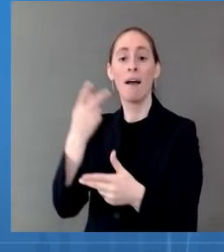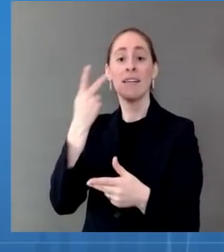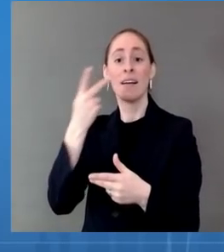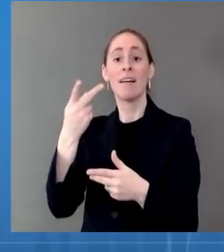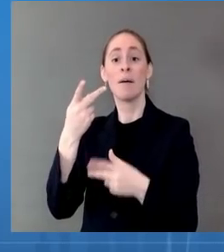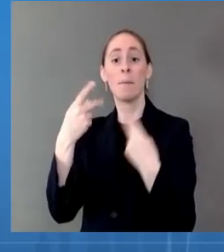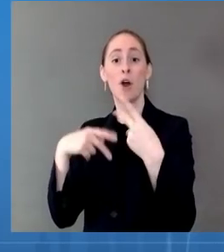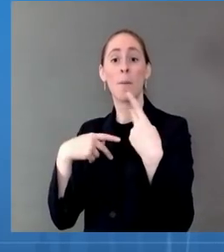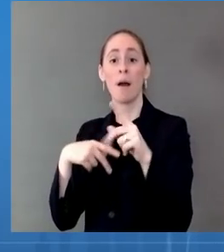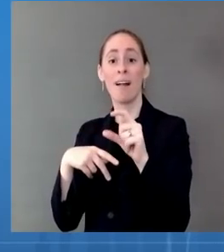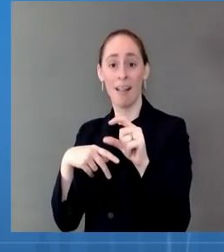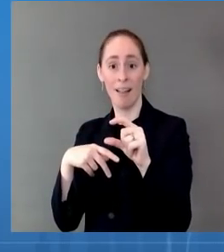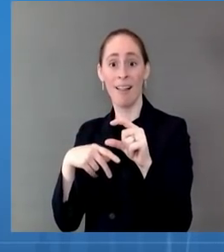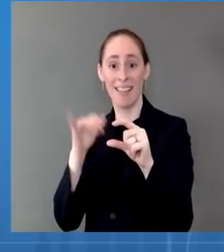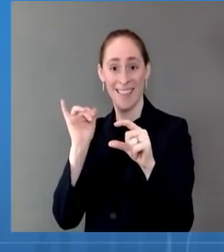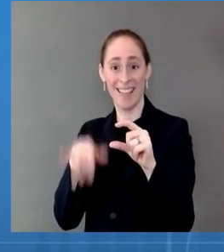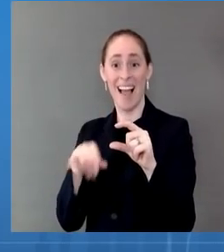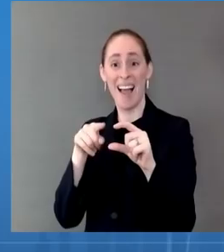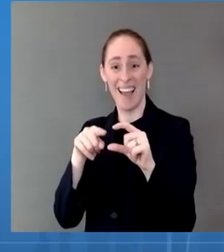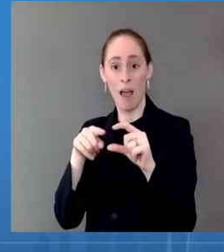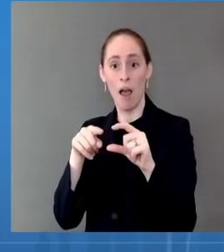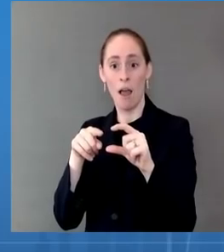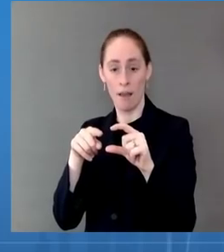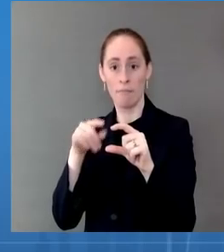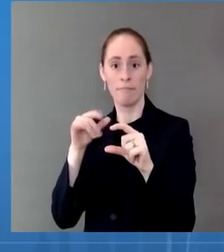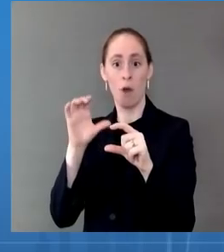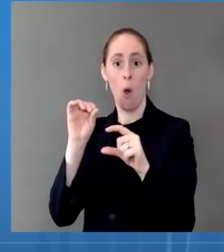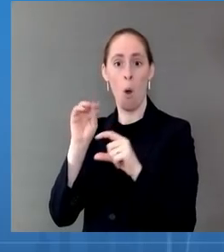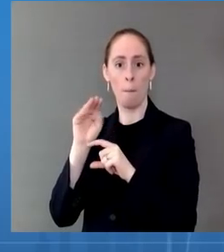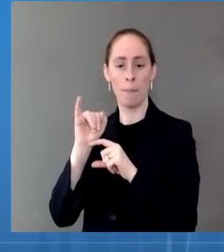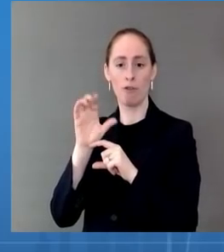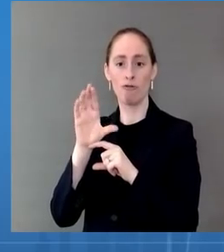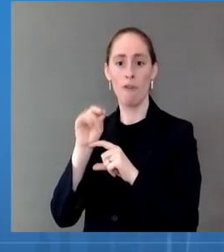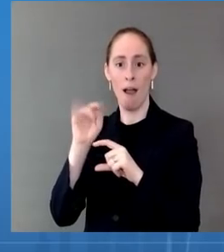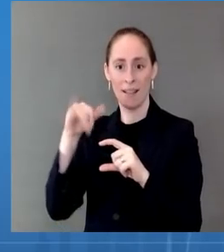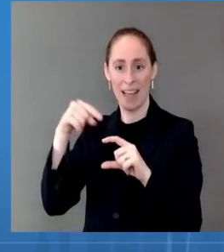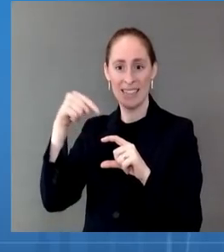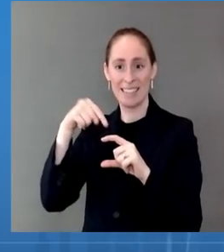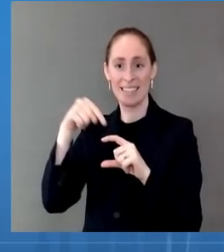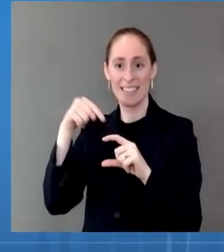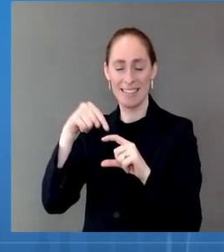which represents Omicron and the number above it 154,